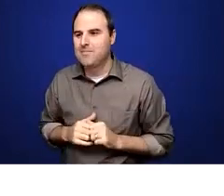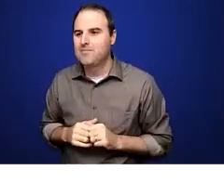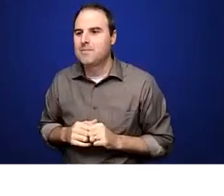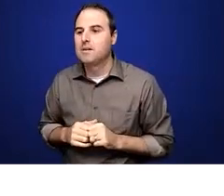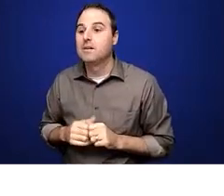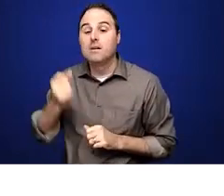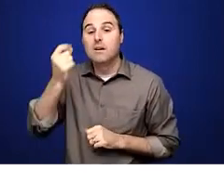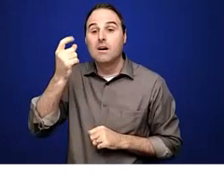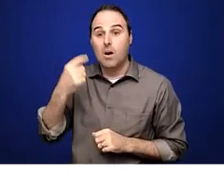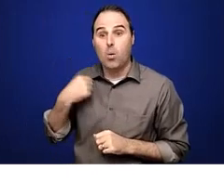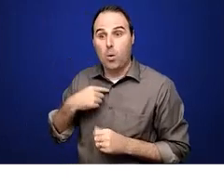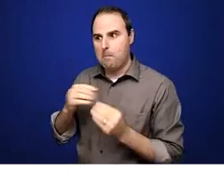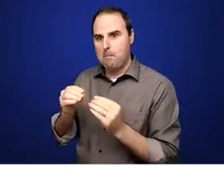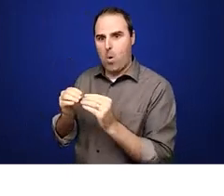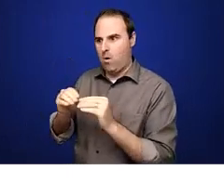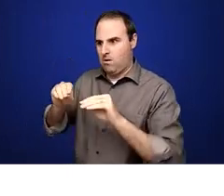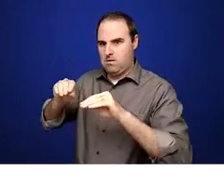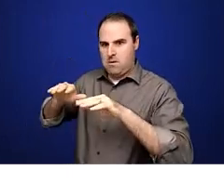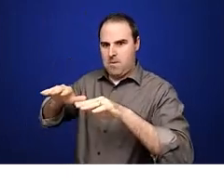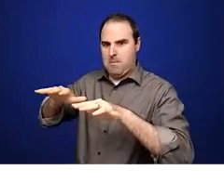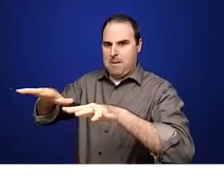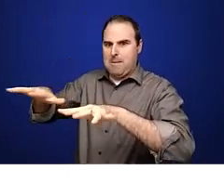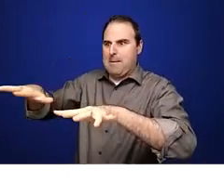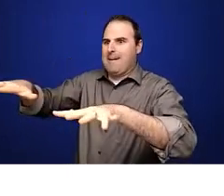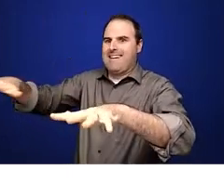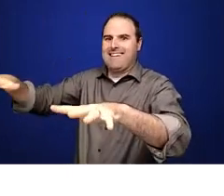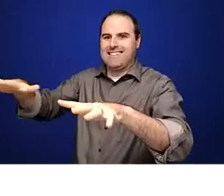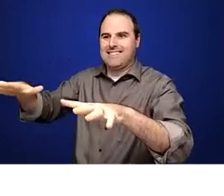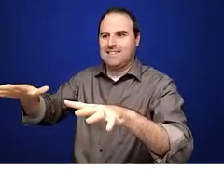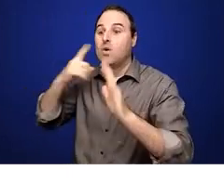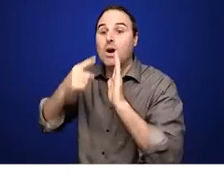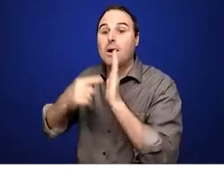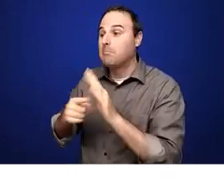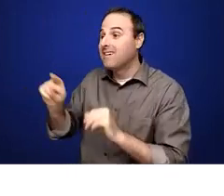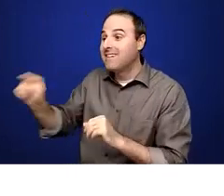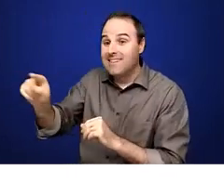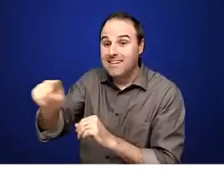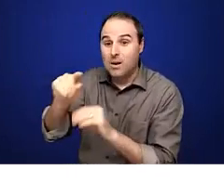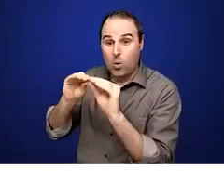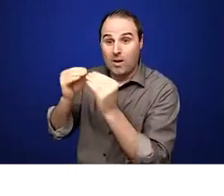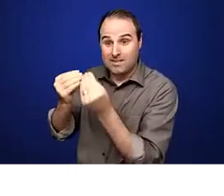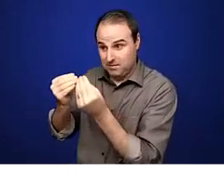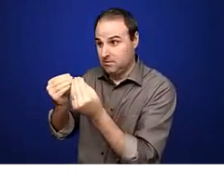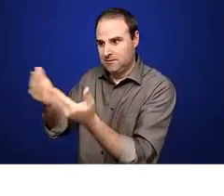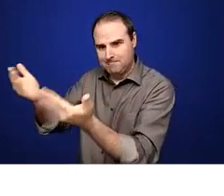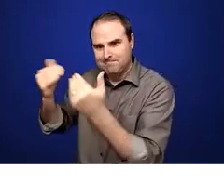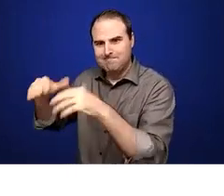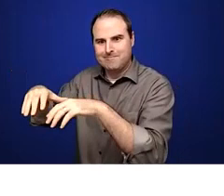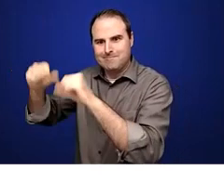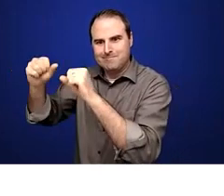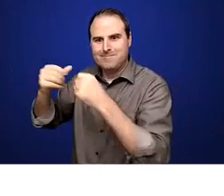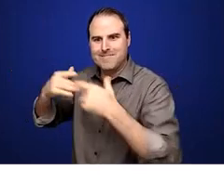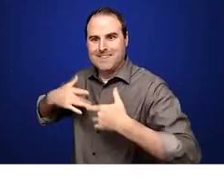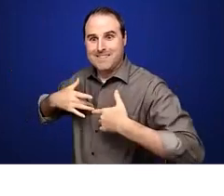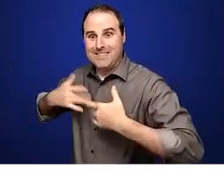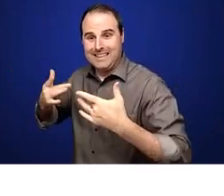to present at large events hosted by our partner organizations. For example, the National Summit on Episodic Disabilities